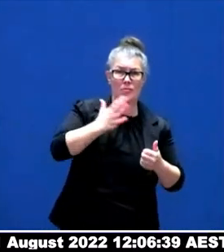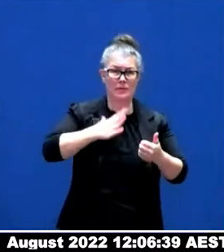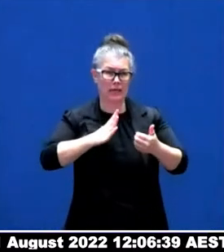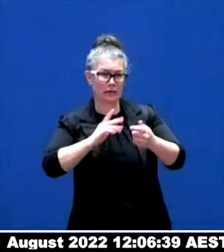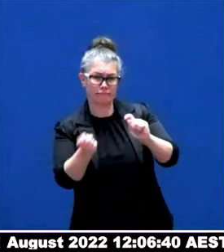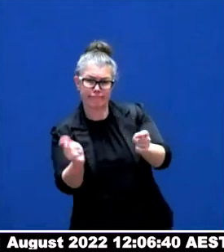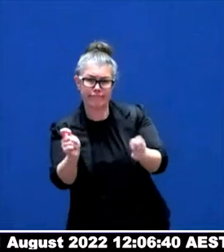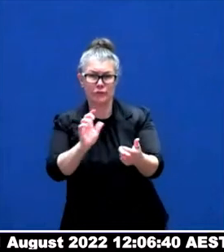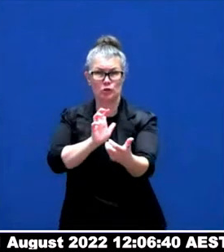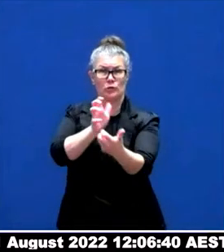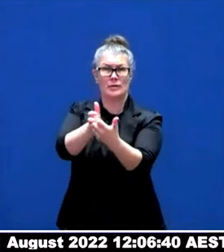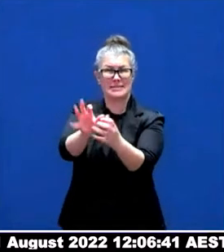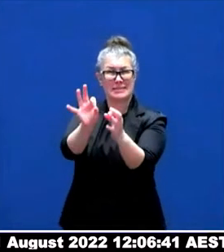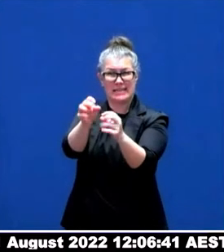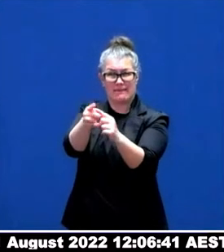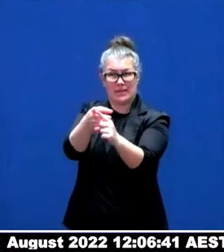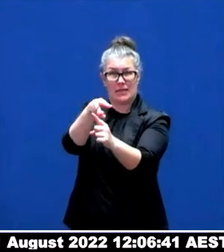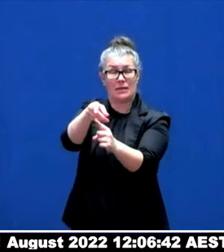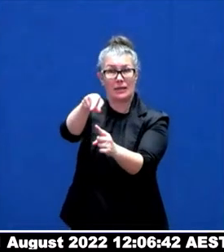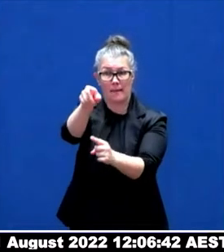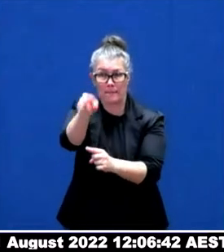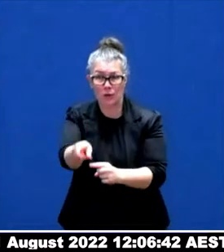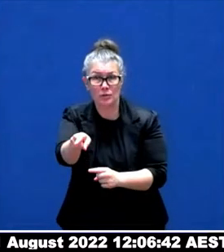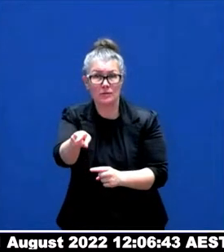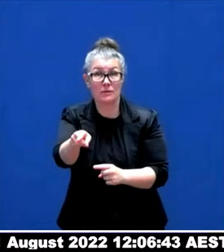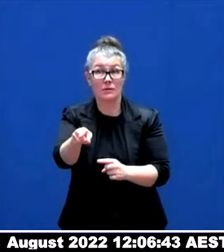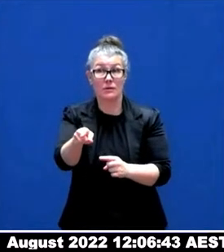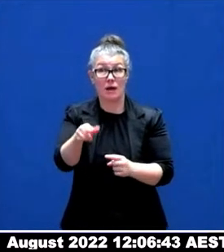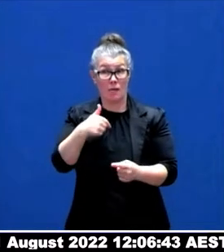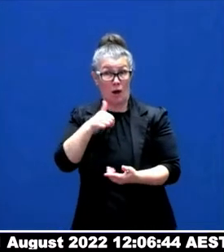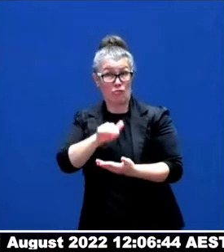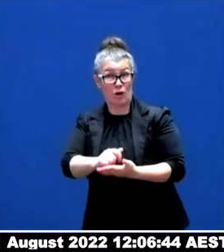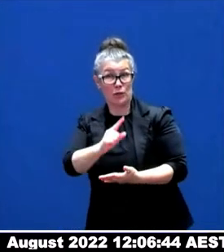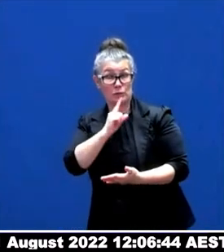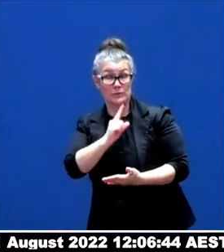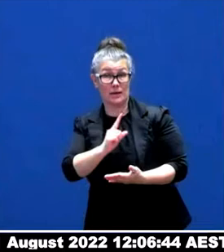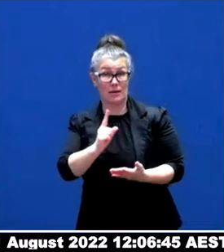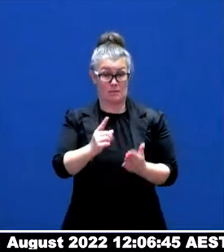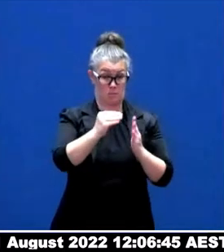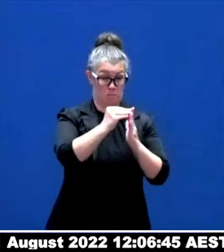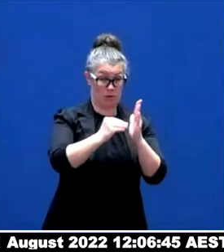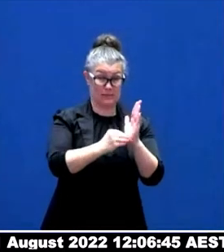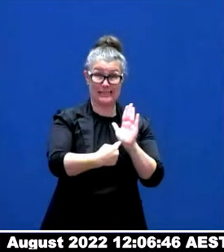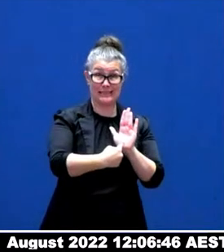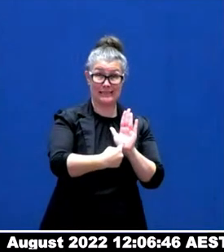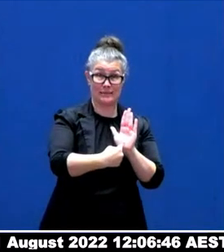particularly. Are we right in understanding that the policy approach is that those sorts